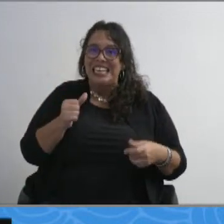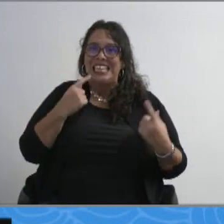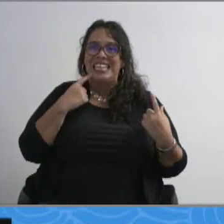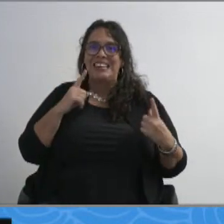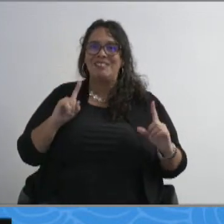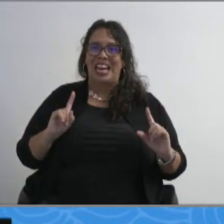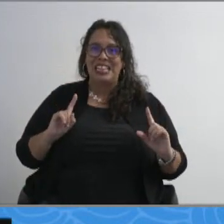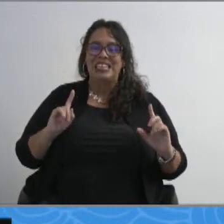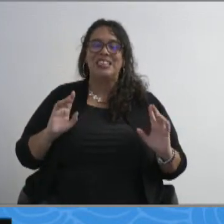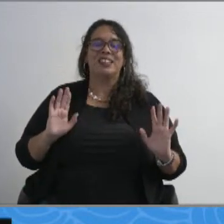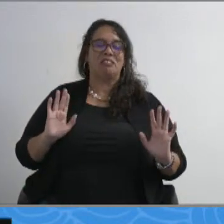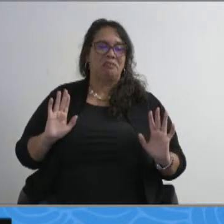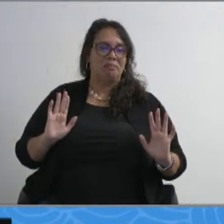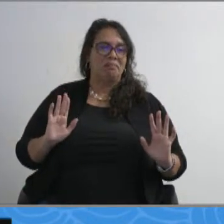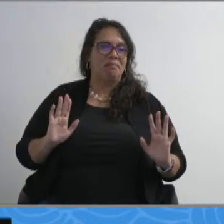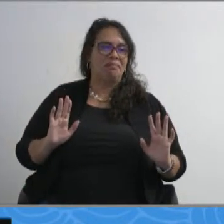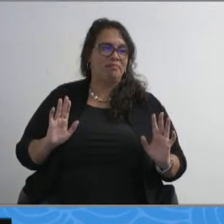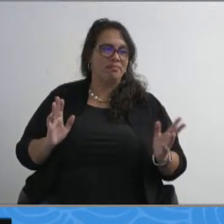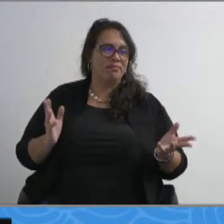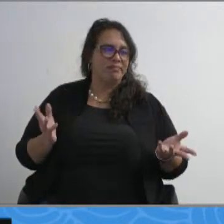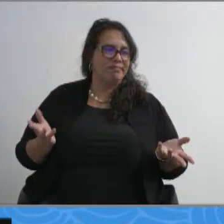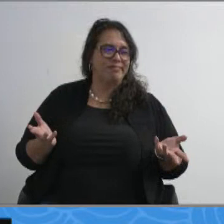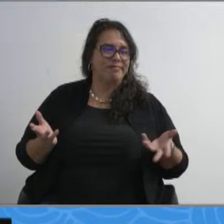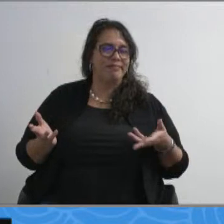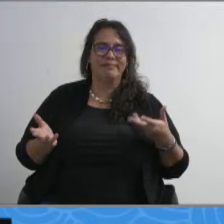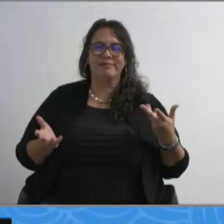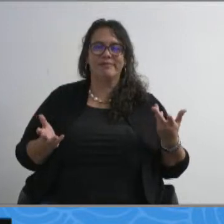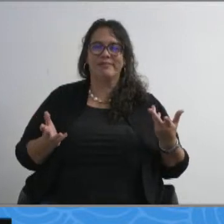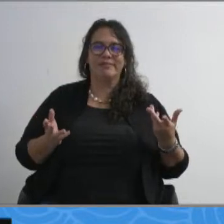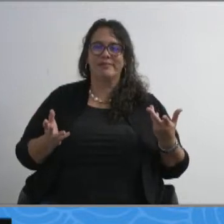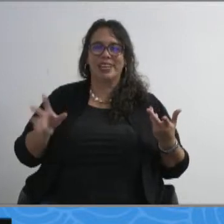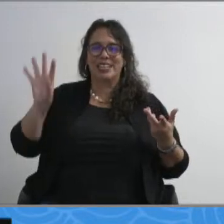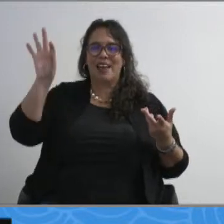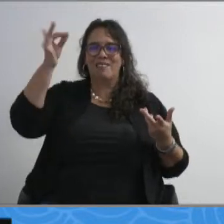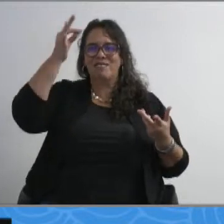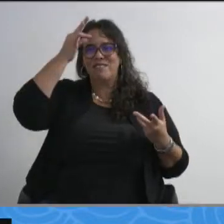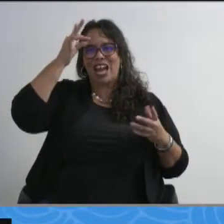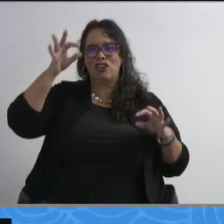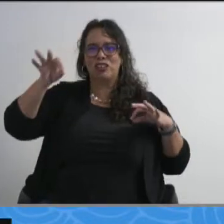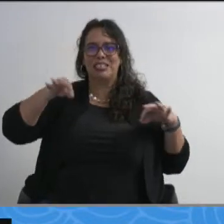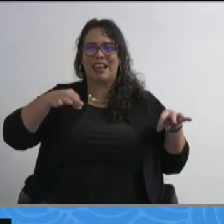these are the federal definition of what an ineffective teacher is.